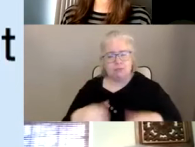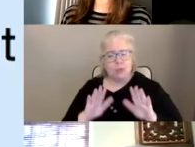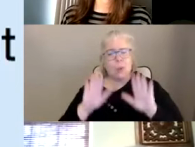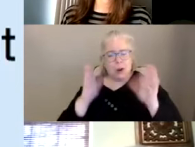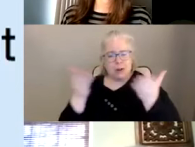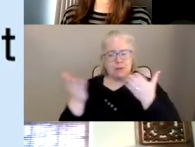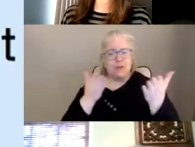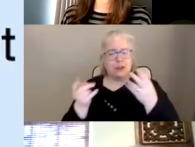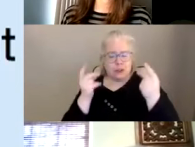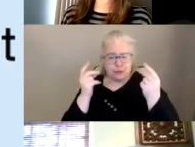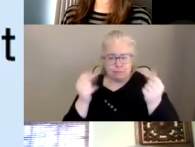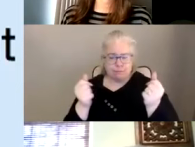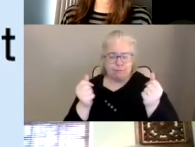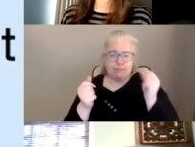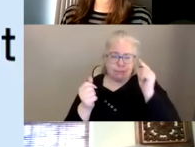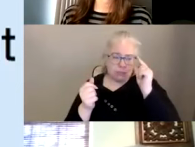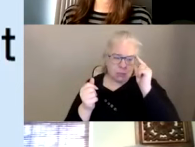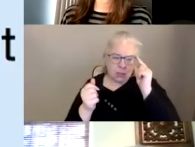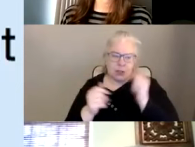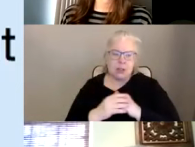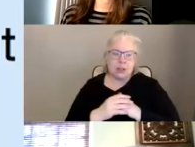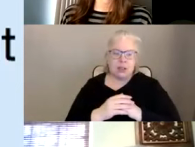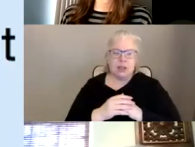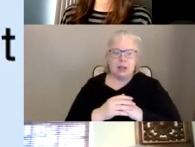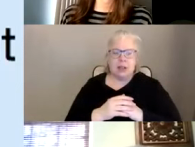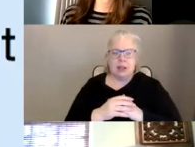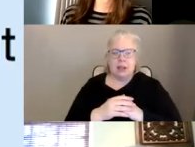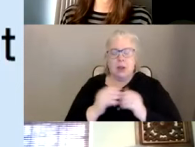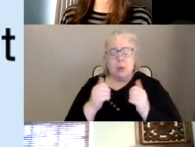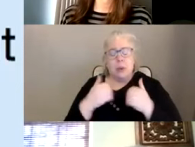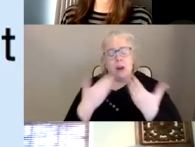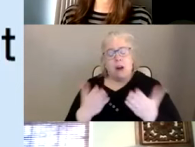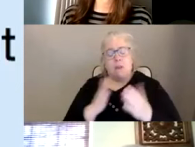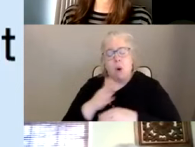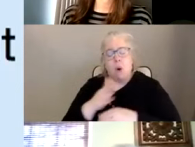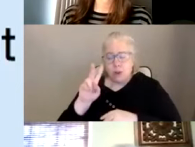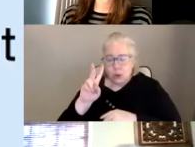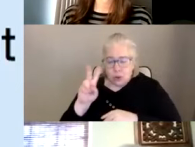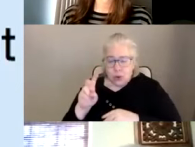on the phone immediately in over 200 languages to help you out, right.